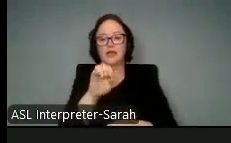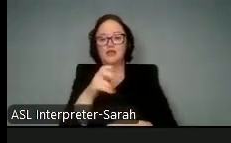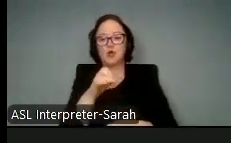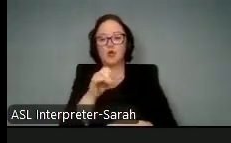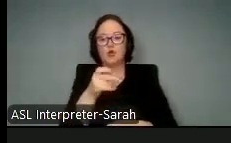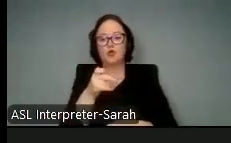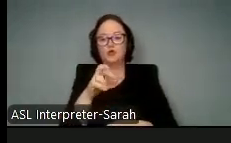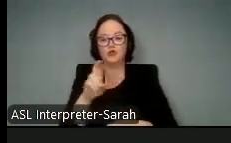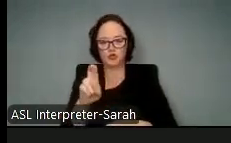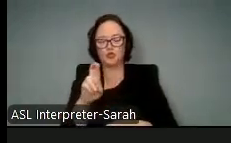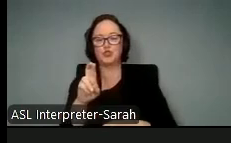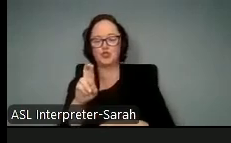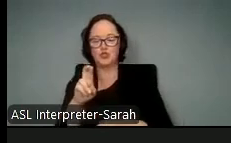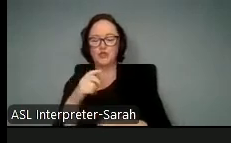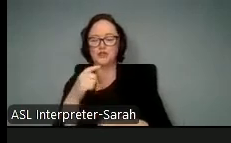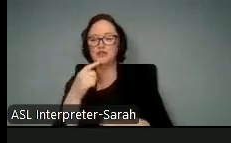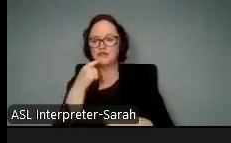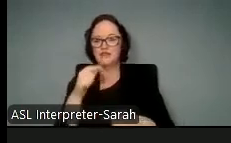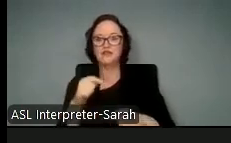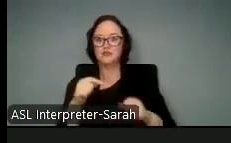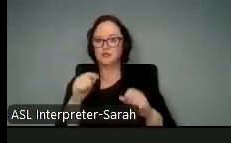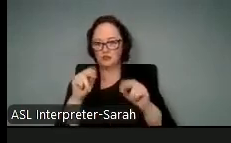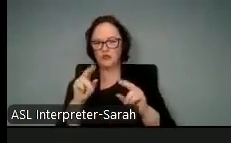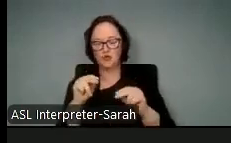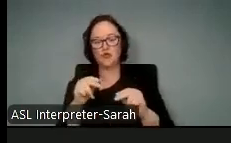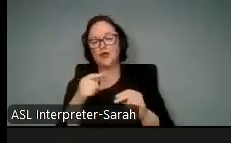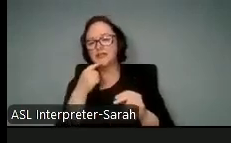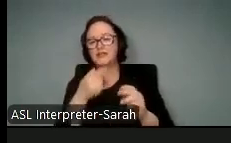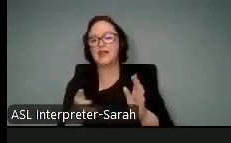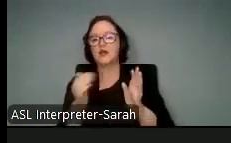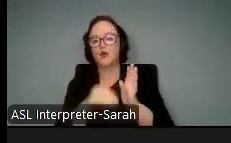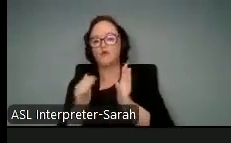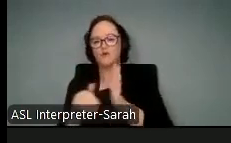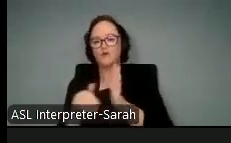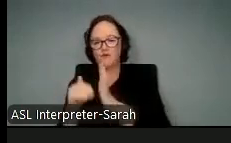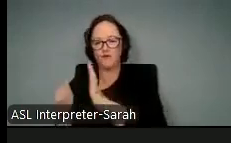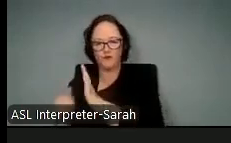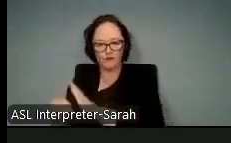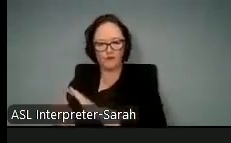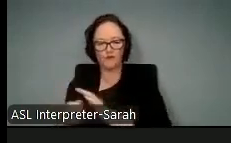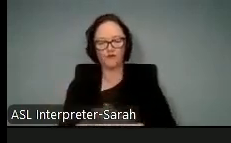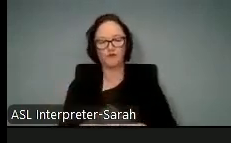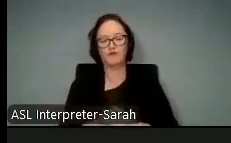Lynn/Tyler: Hahaha! Lynn: That can be arranged, Elizabeth.